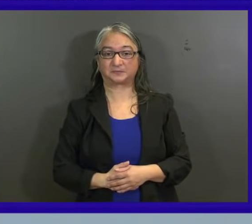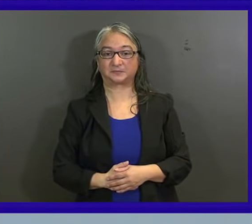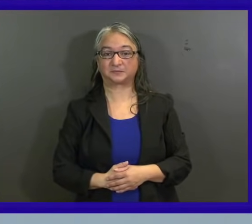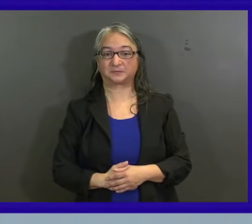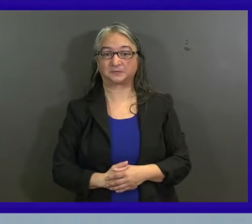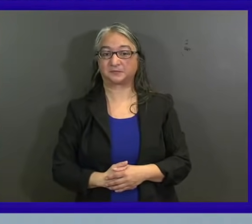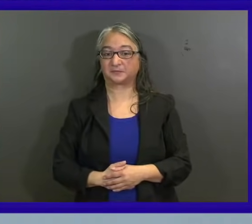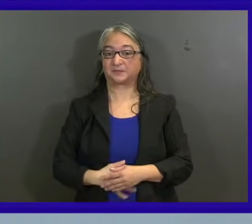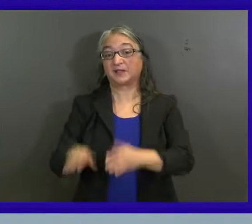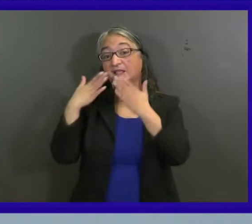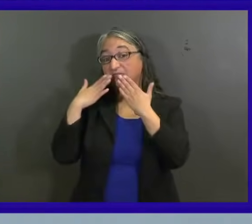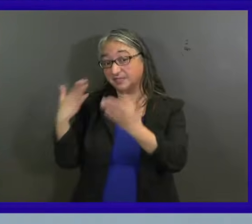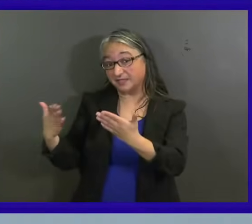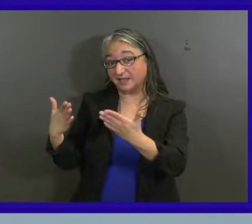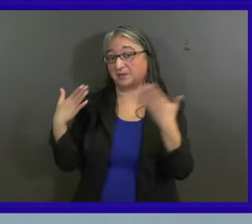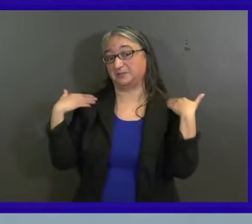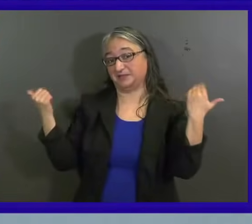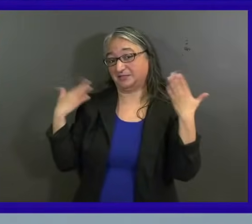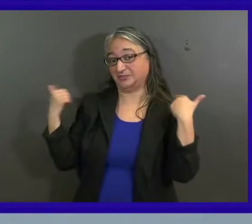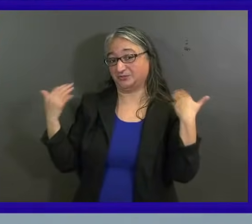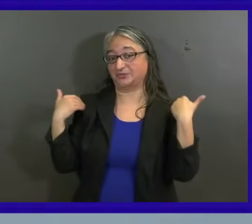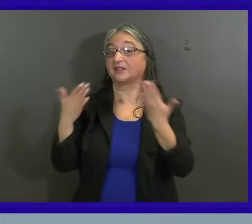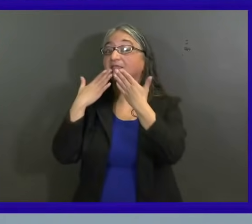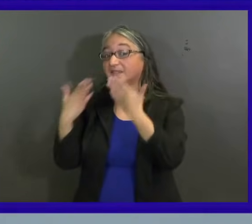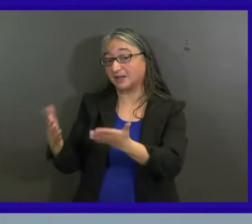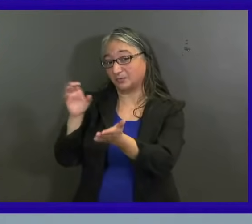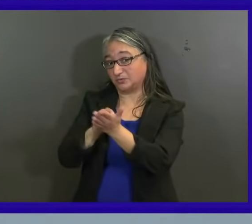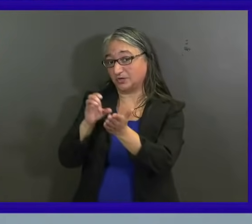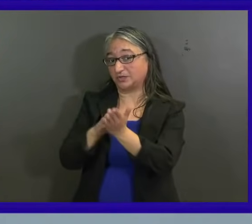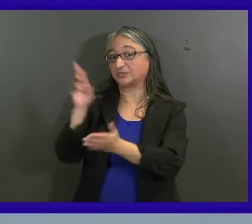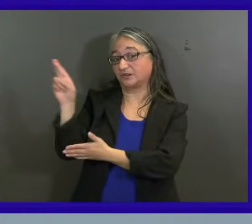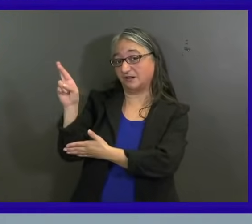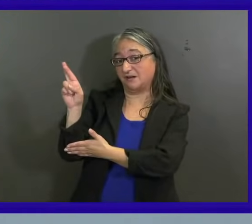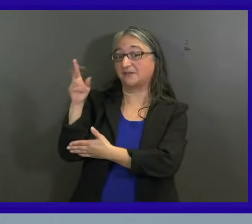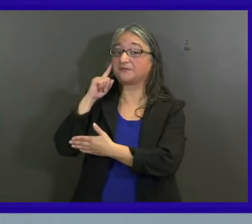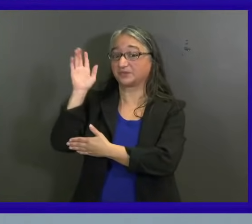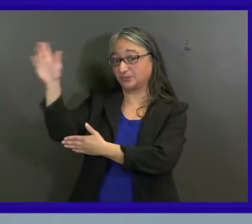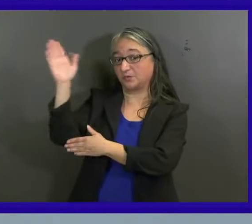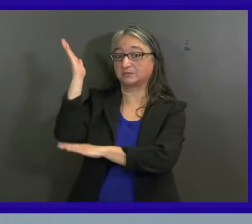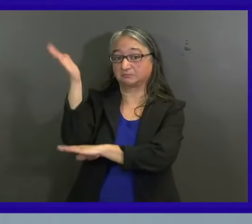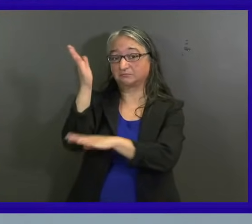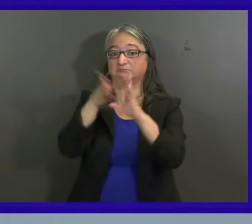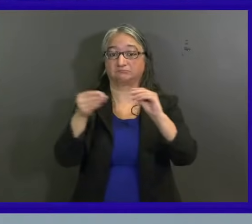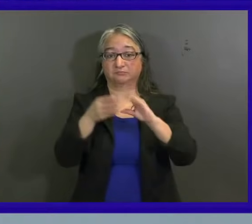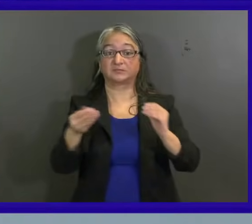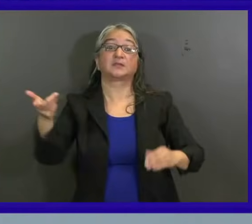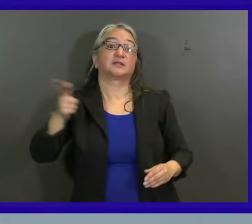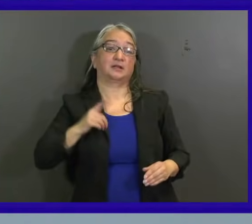thank you minister and thank you dr rusin for that presentation i'm dr jos reimer medical lead of the